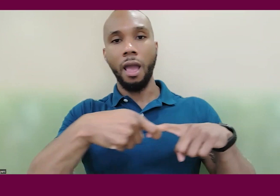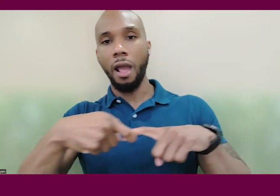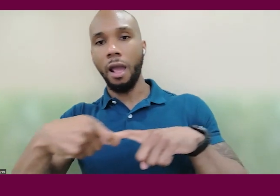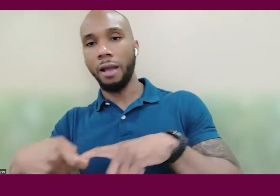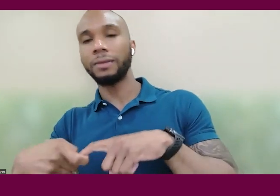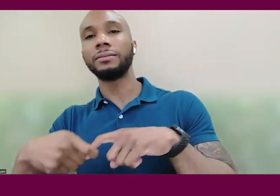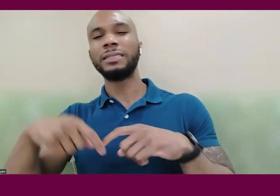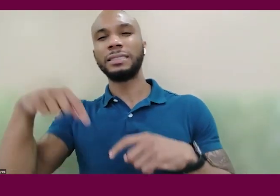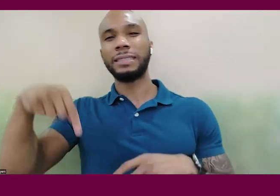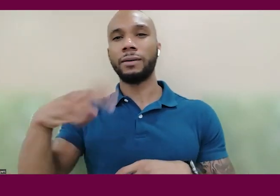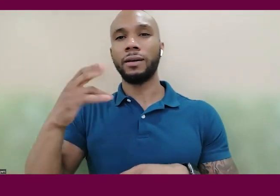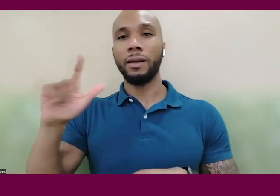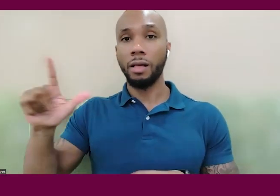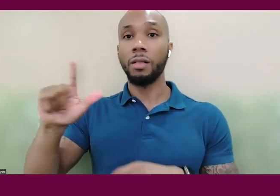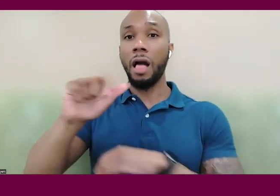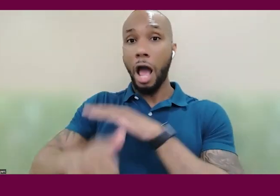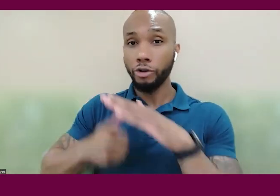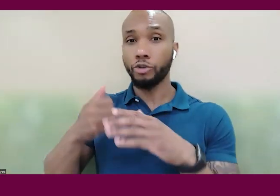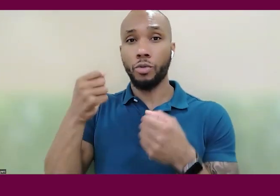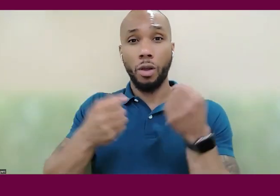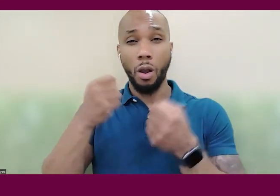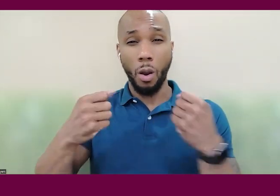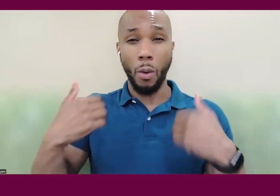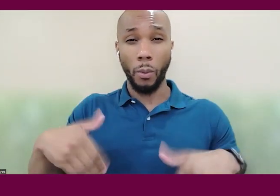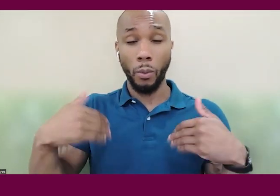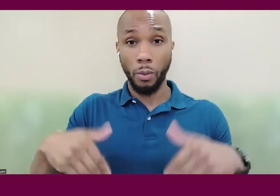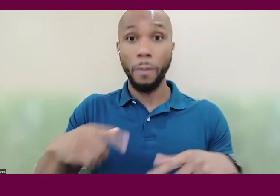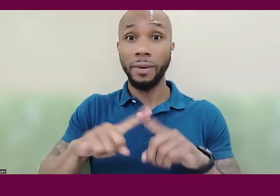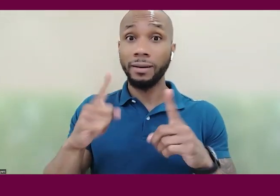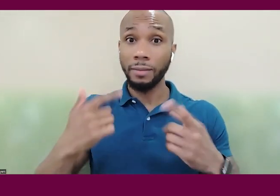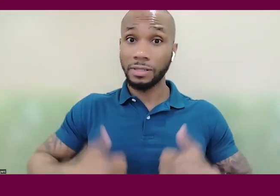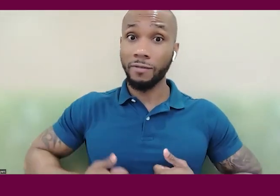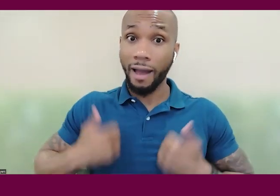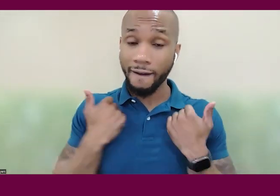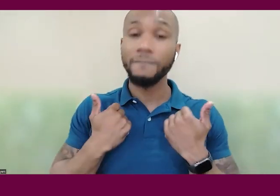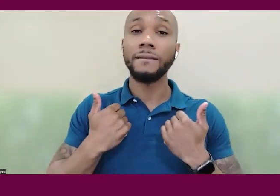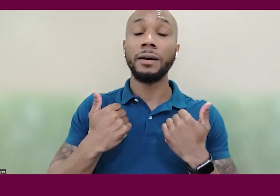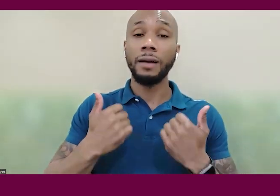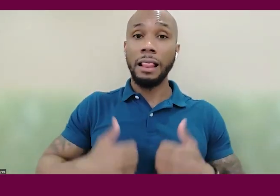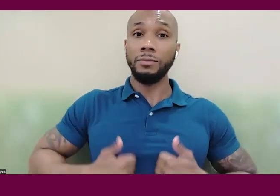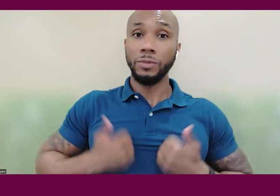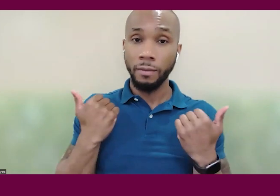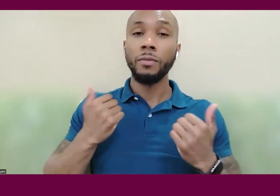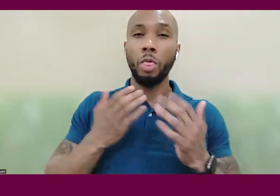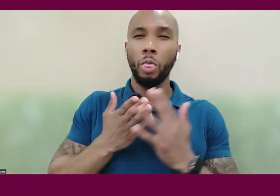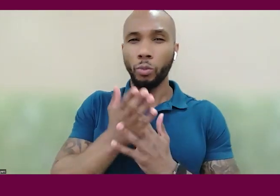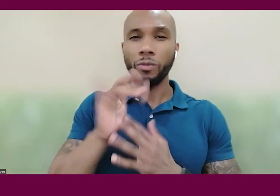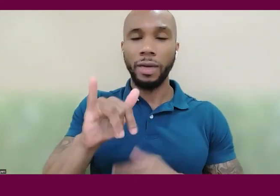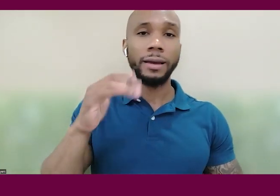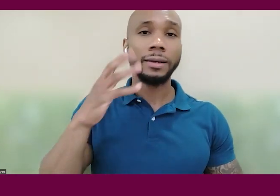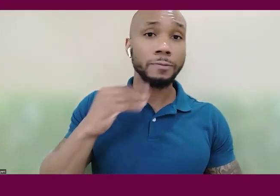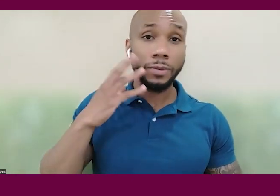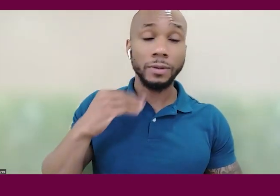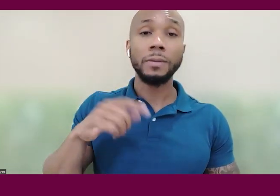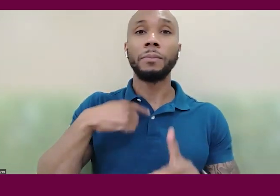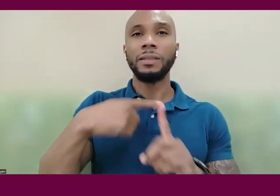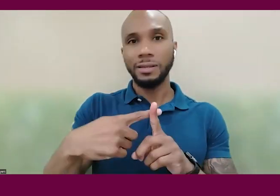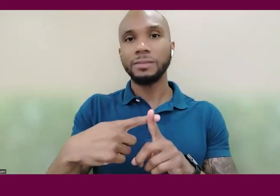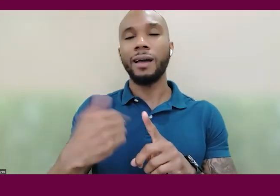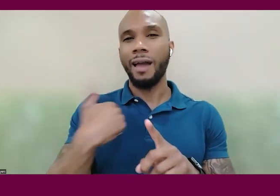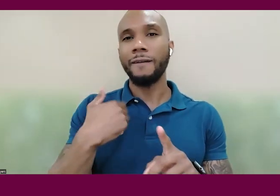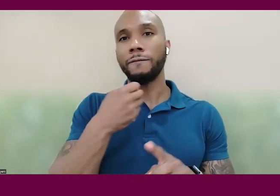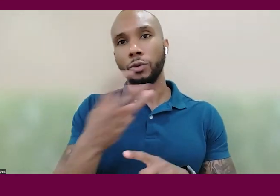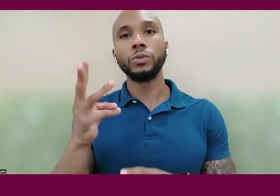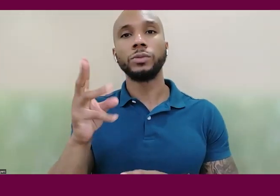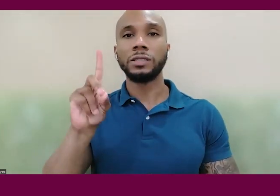car, and was alive afterwords, lived through it, and sustained a few disabilities after